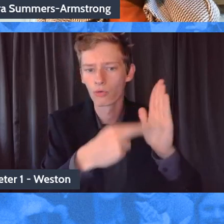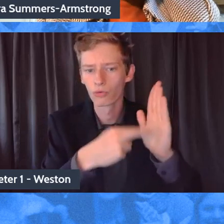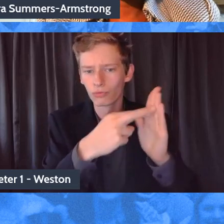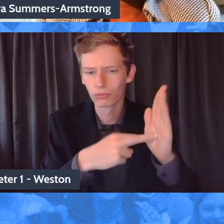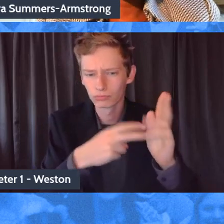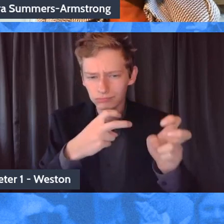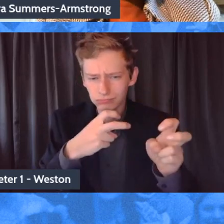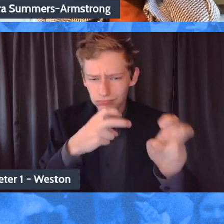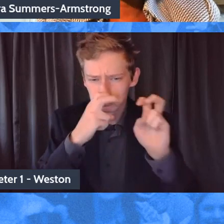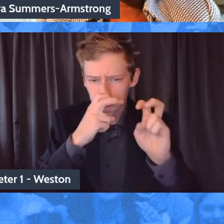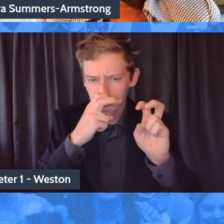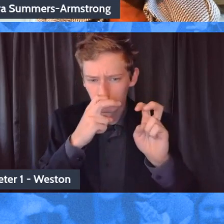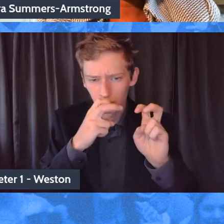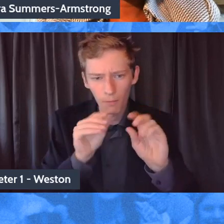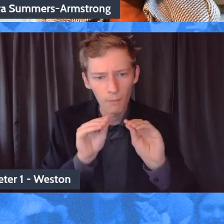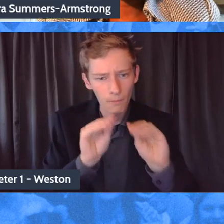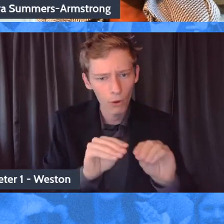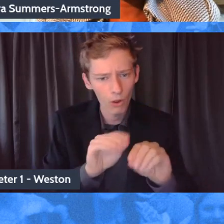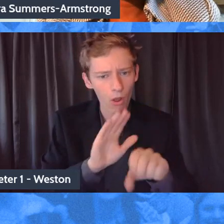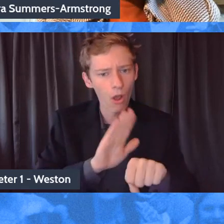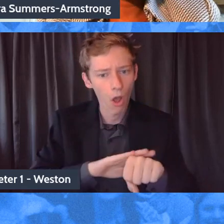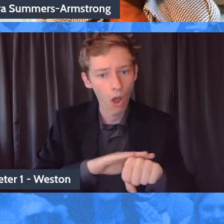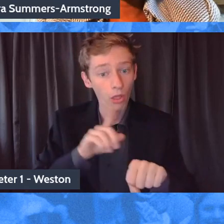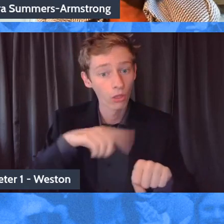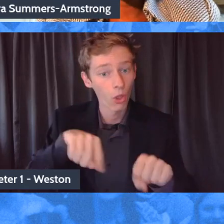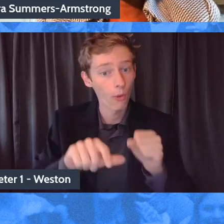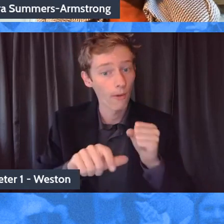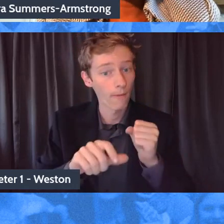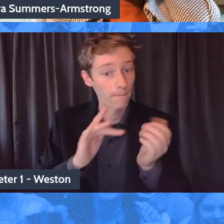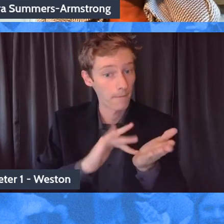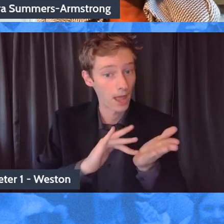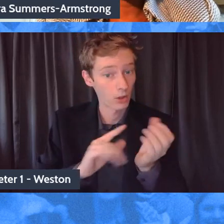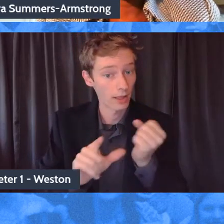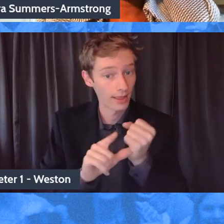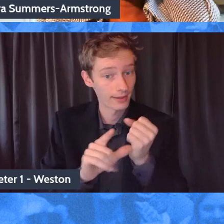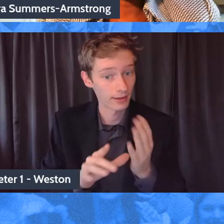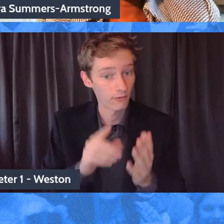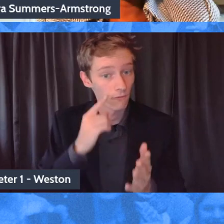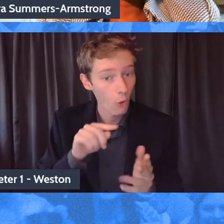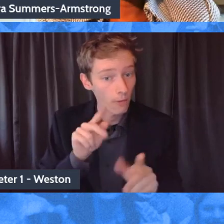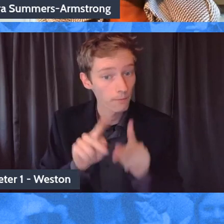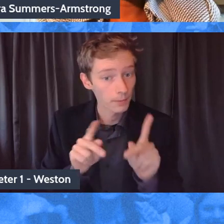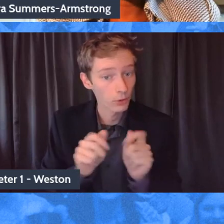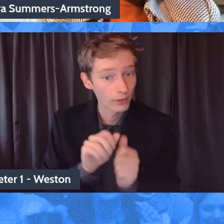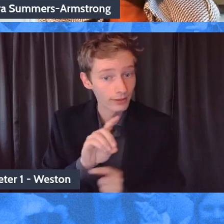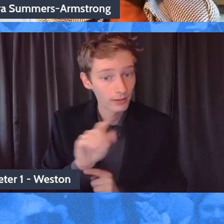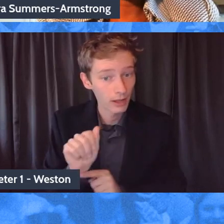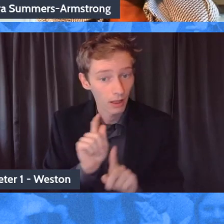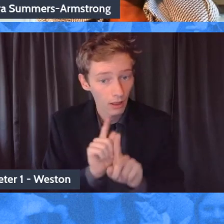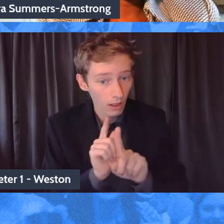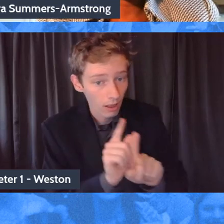are so harmful, it'll have a negative impact on people with disabilities voting. And so I have been fighting tooth and nail